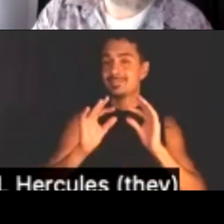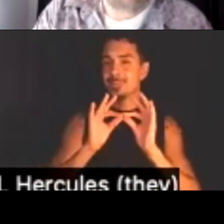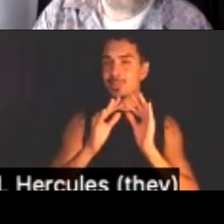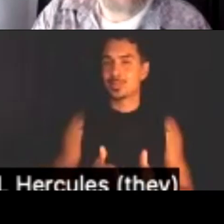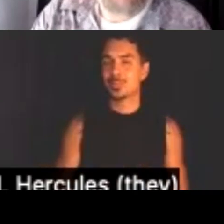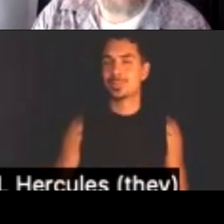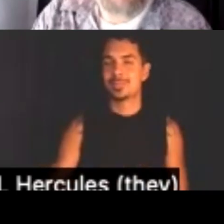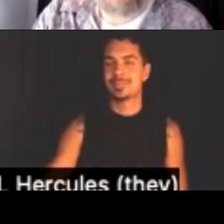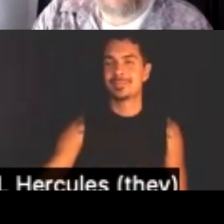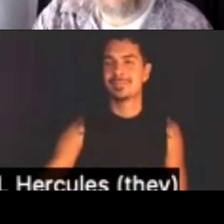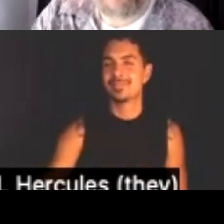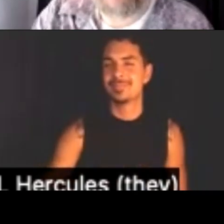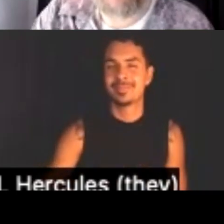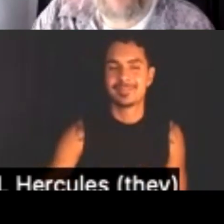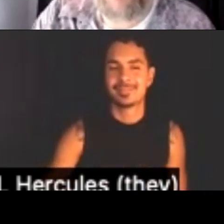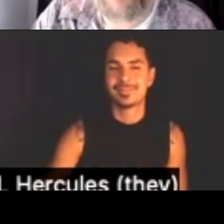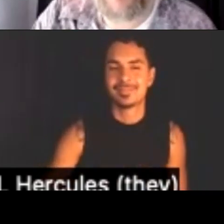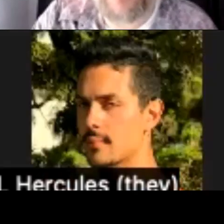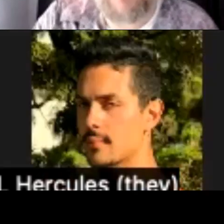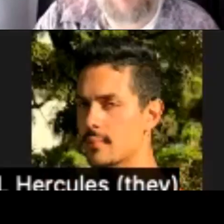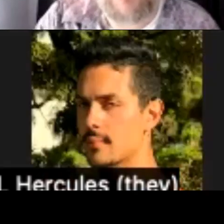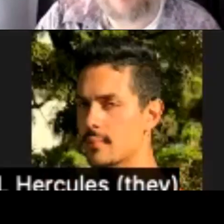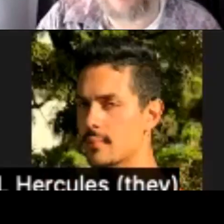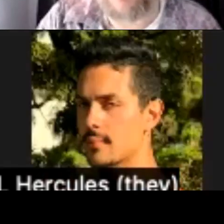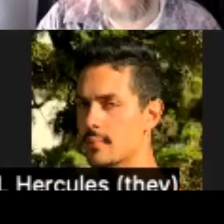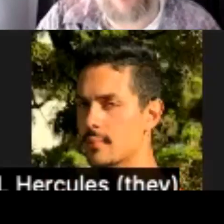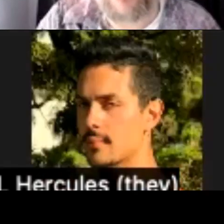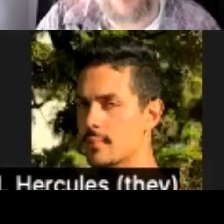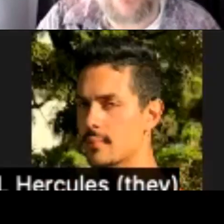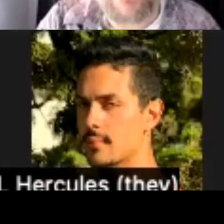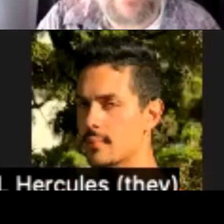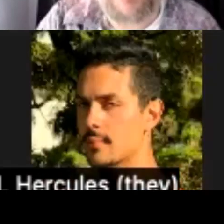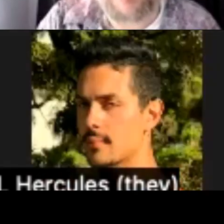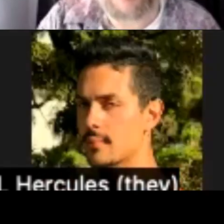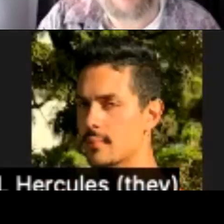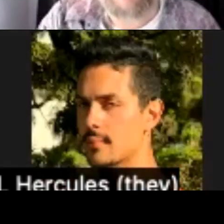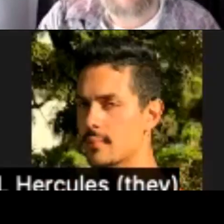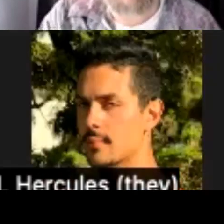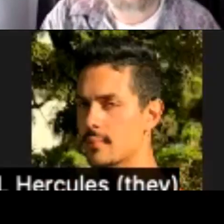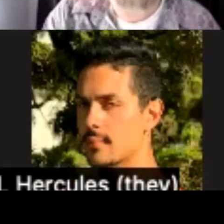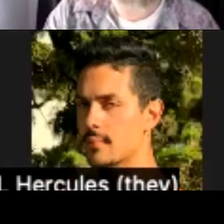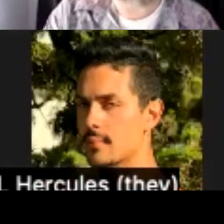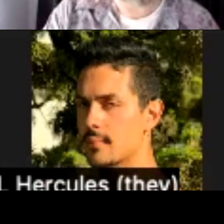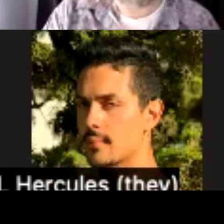When we look at therapists, we try to not think about things like power and control tactics, but again,